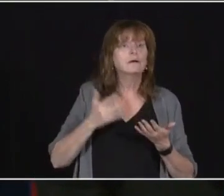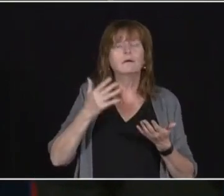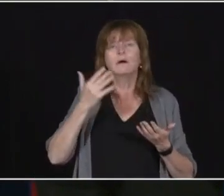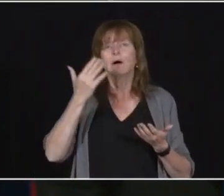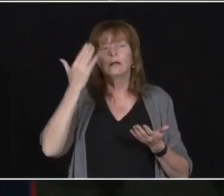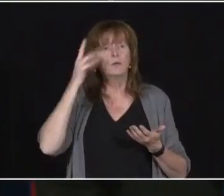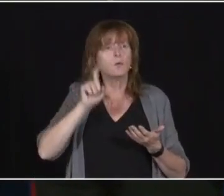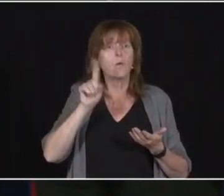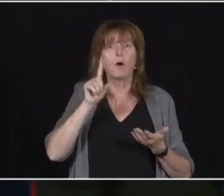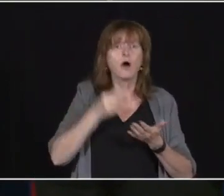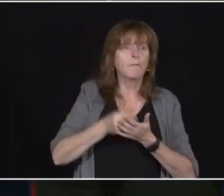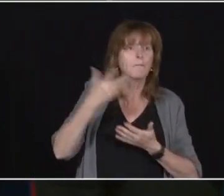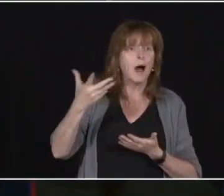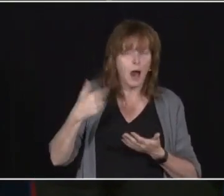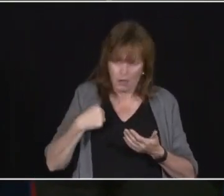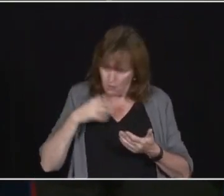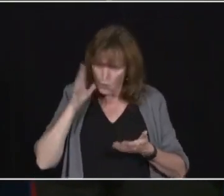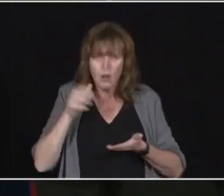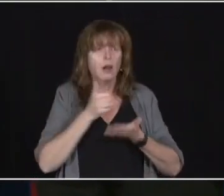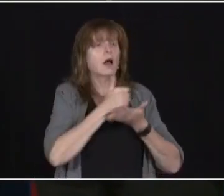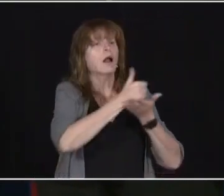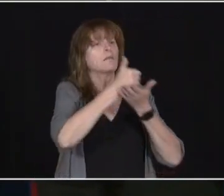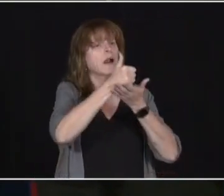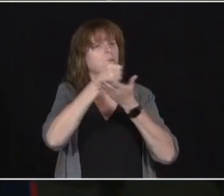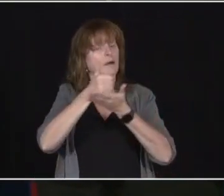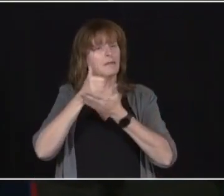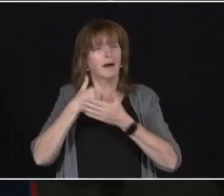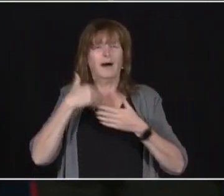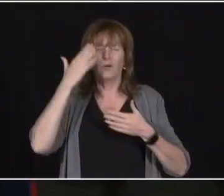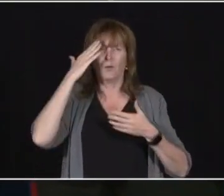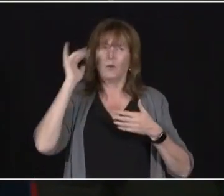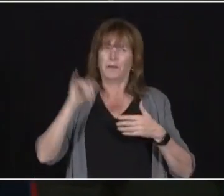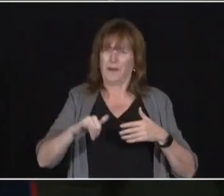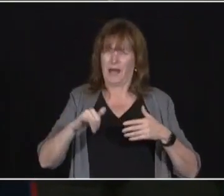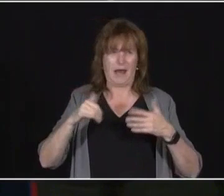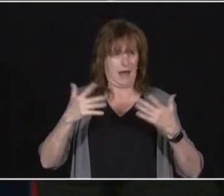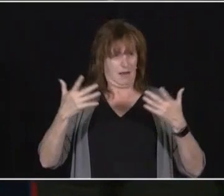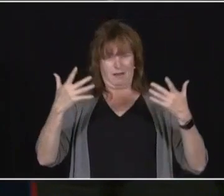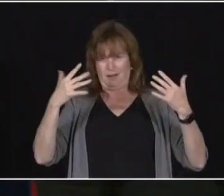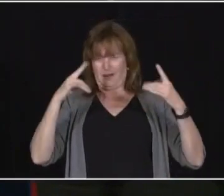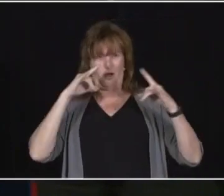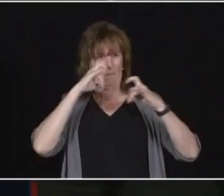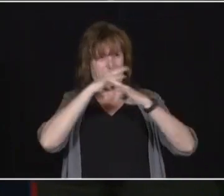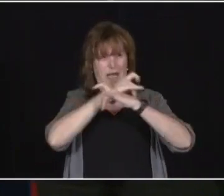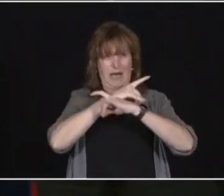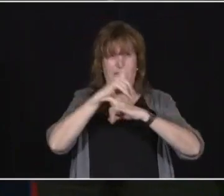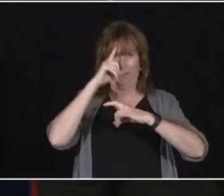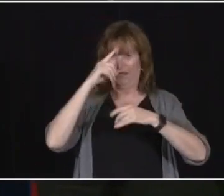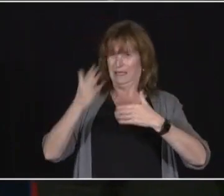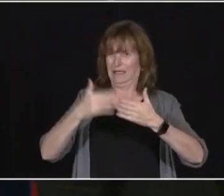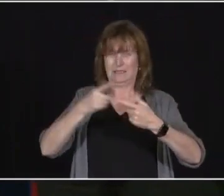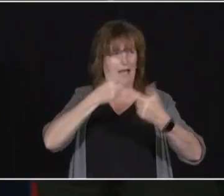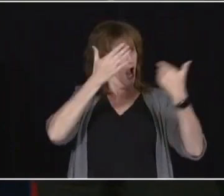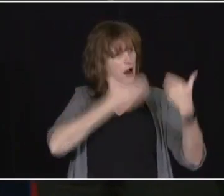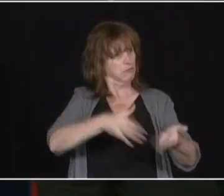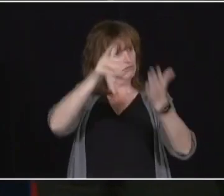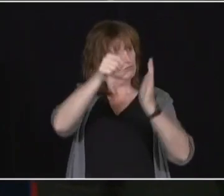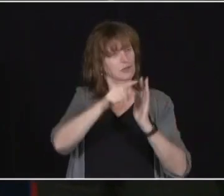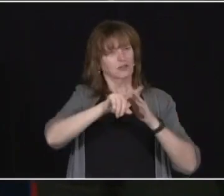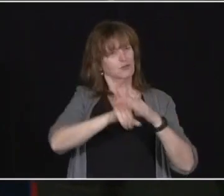than it would seem that we want to get moving with the elected or scheduled procedures.